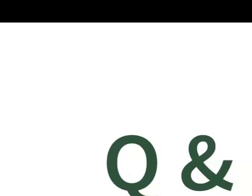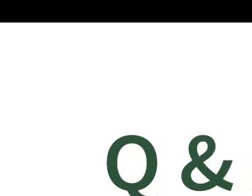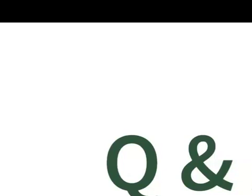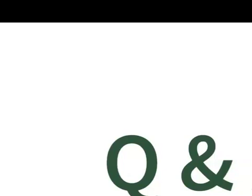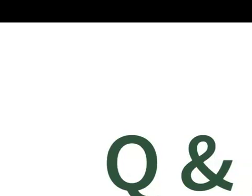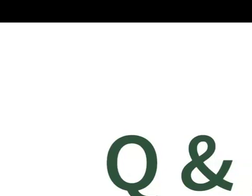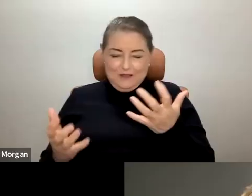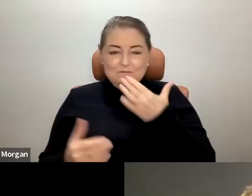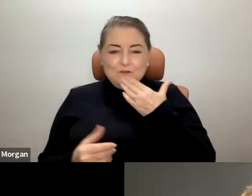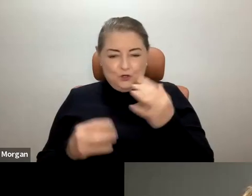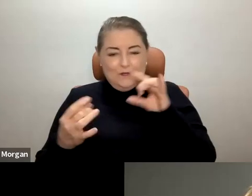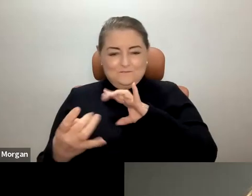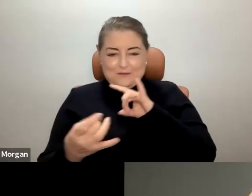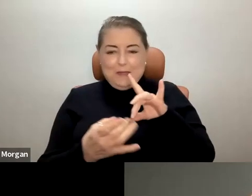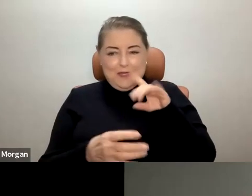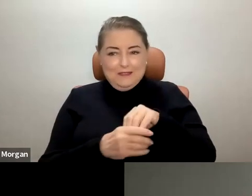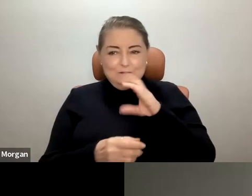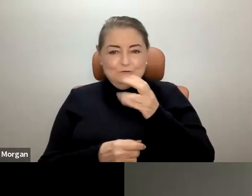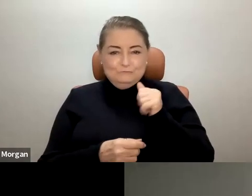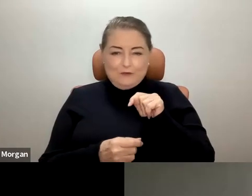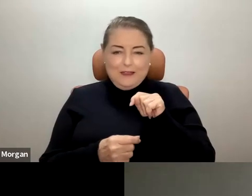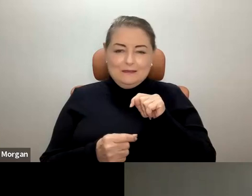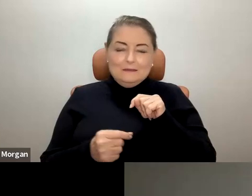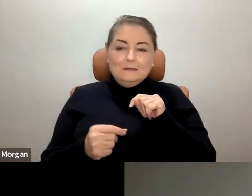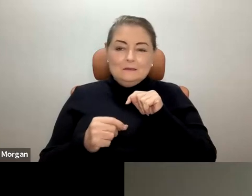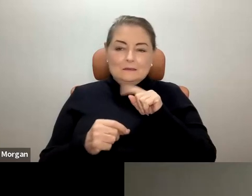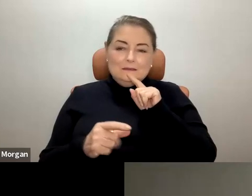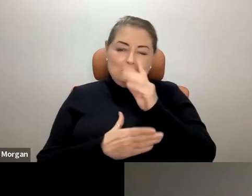of good feedback in the chat. You know, in part based on